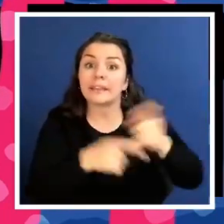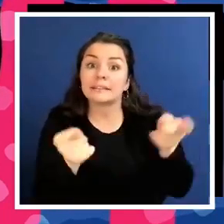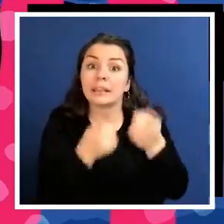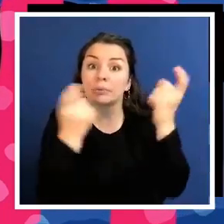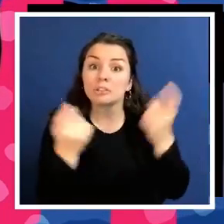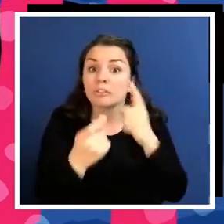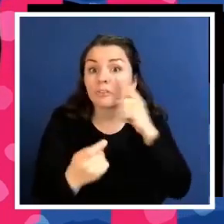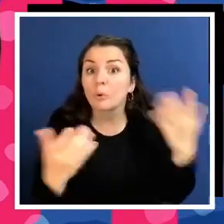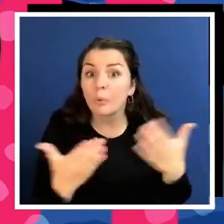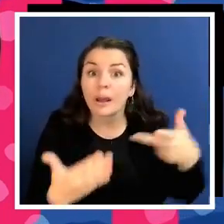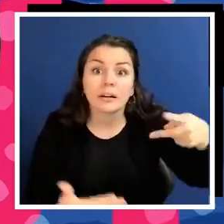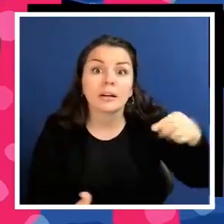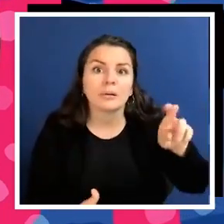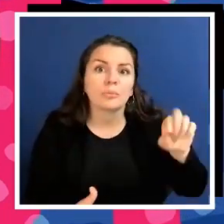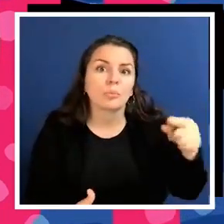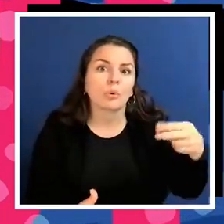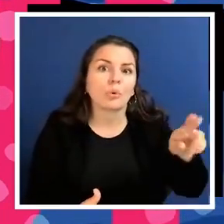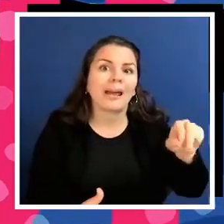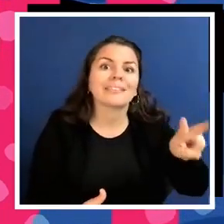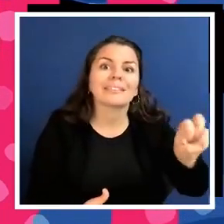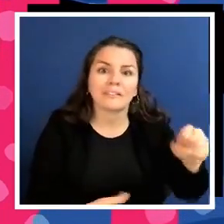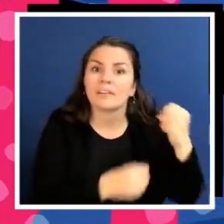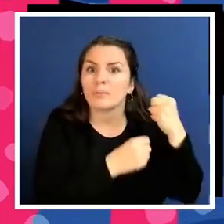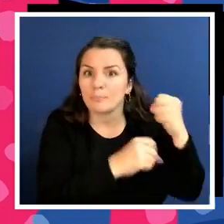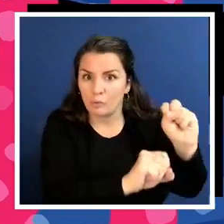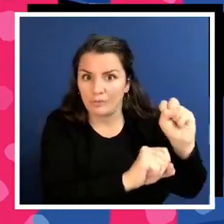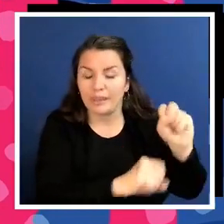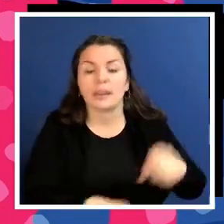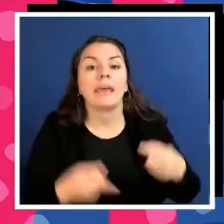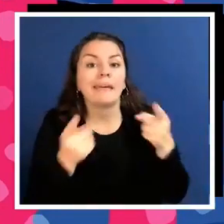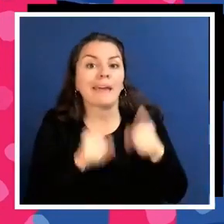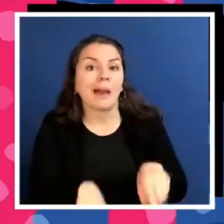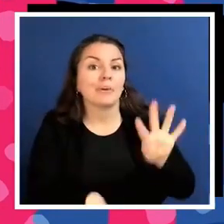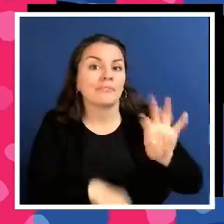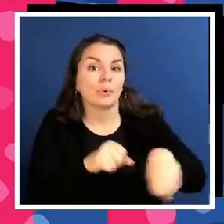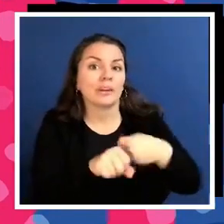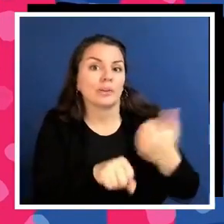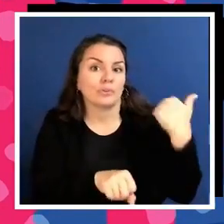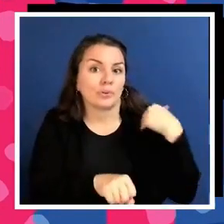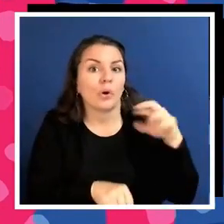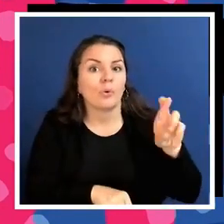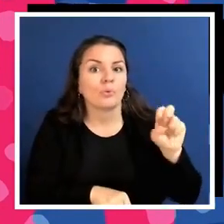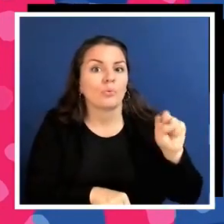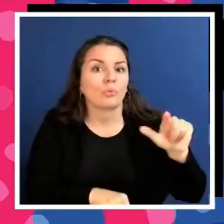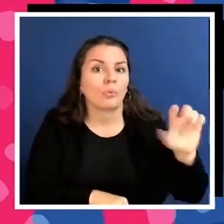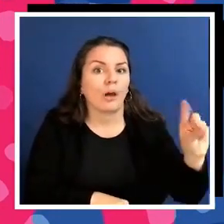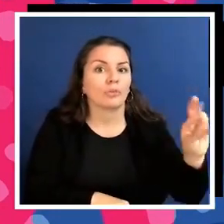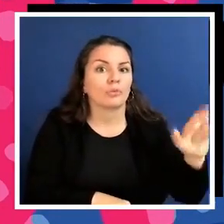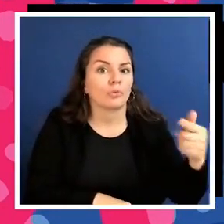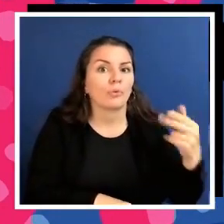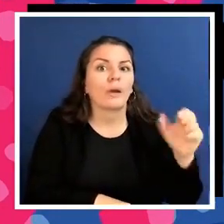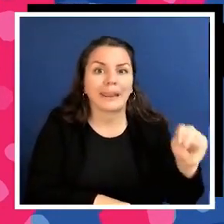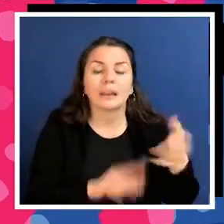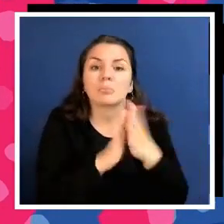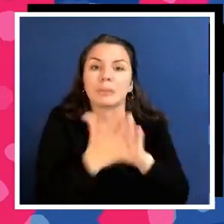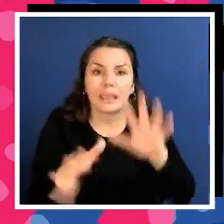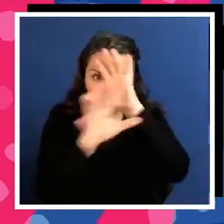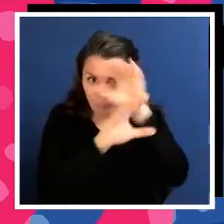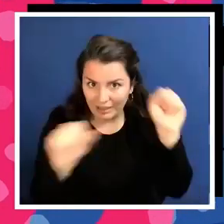LEGISLATION.